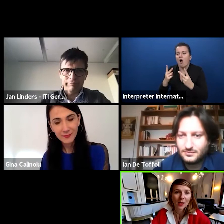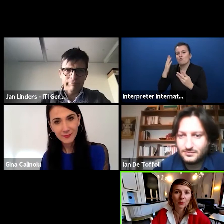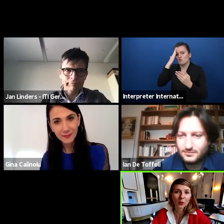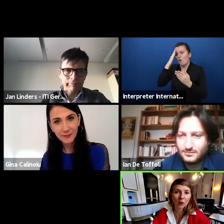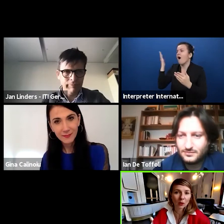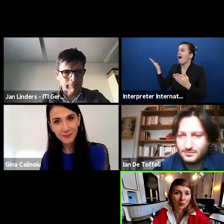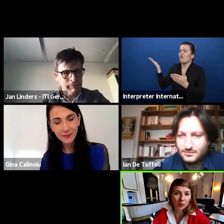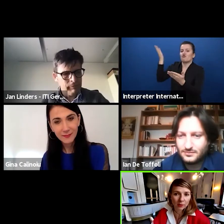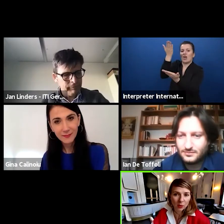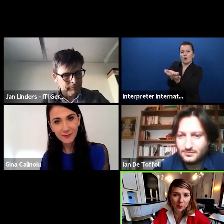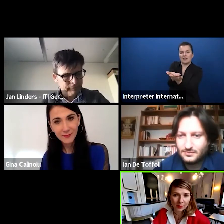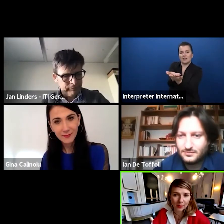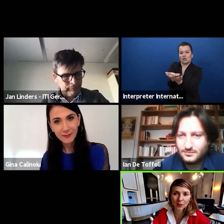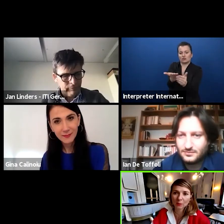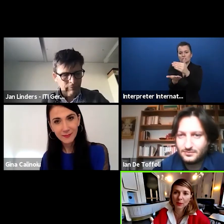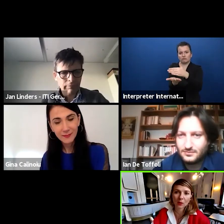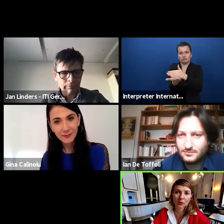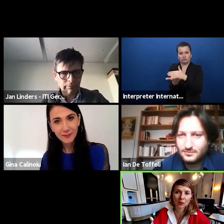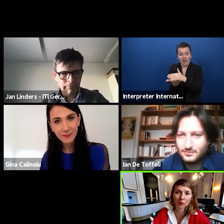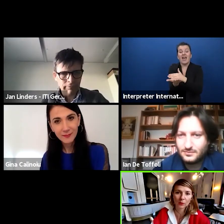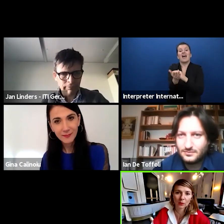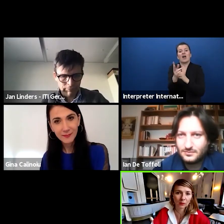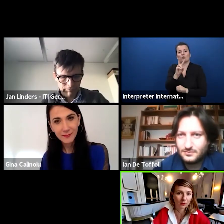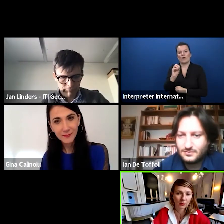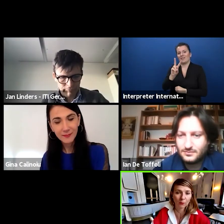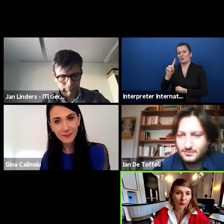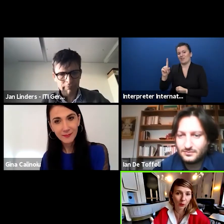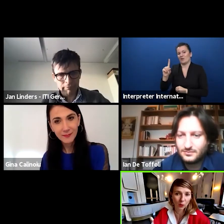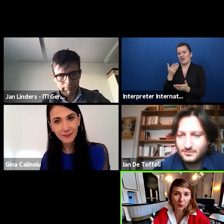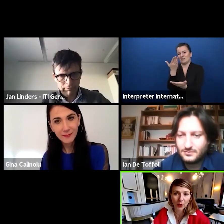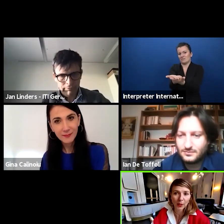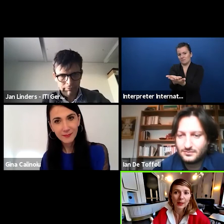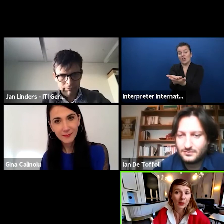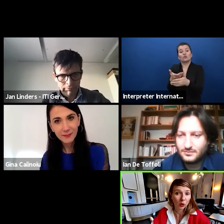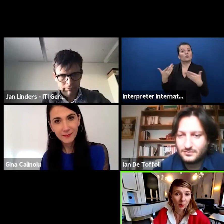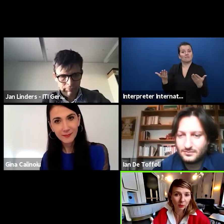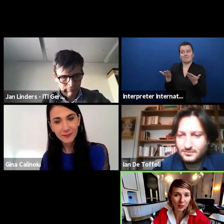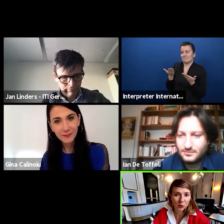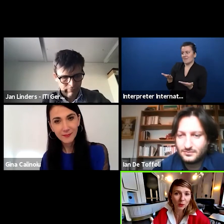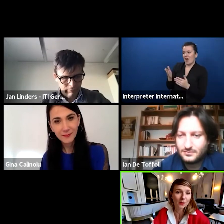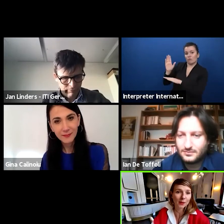and we call on the trio presidency of the council of Europe in collaboration with and